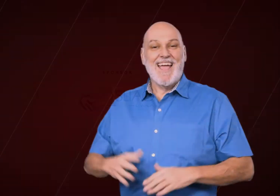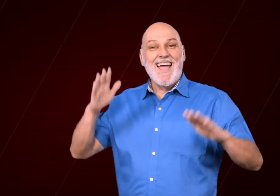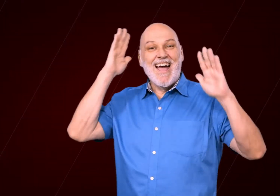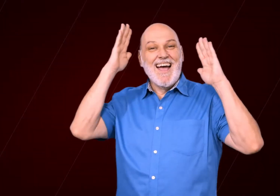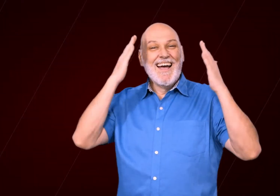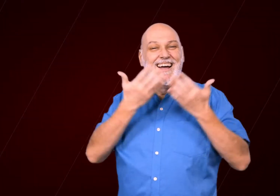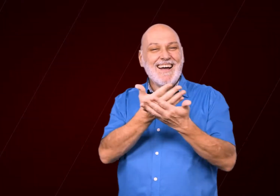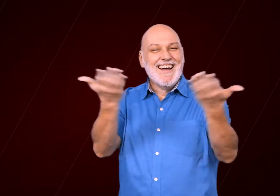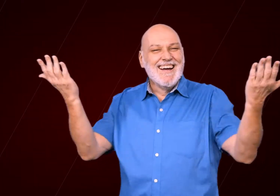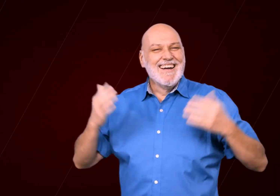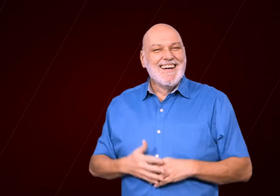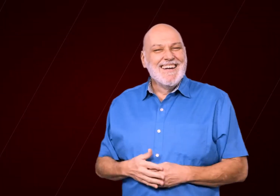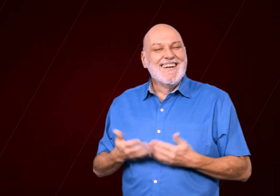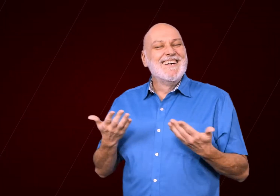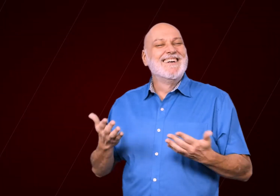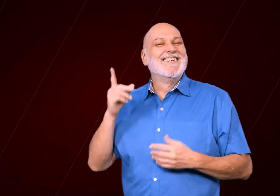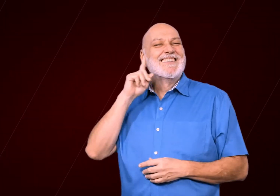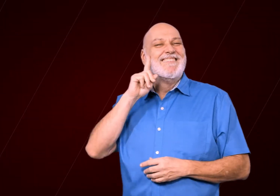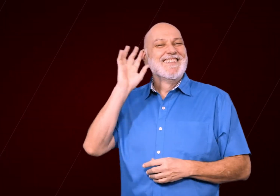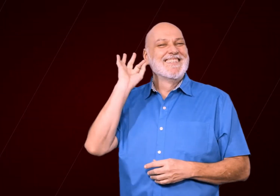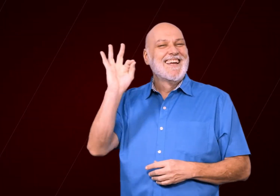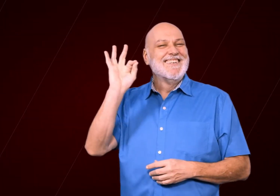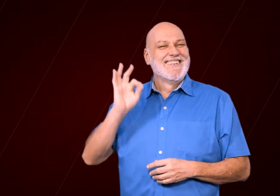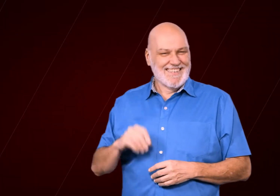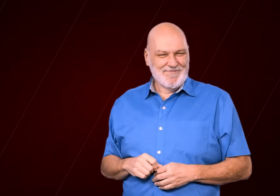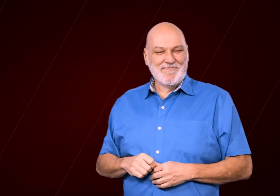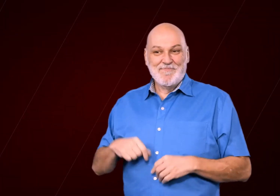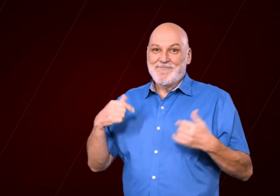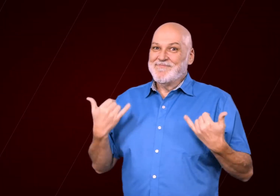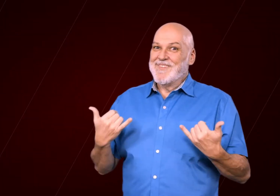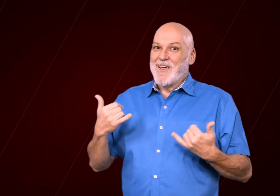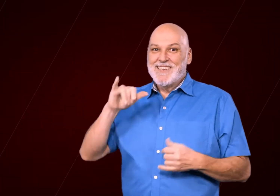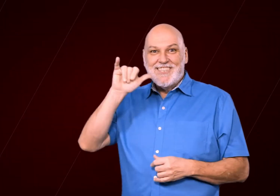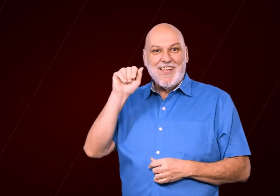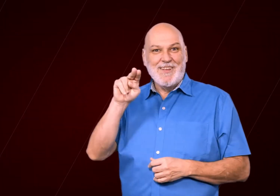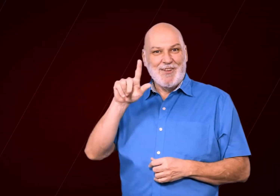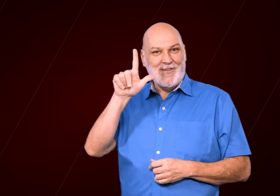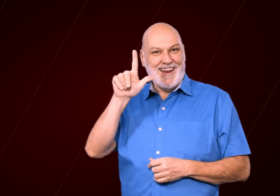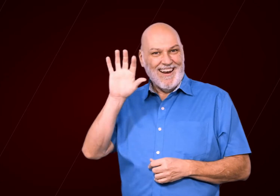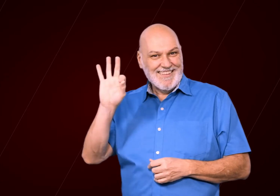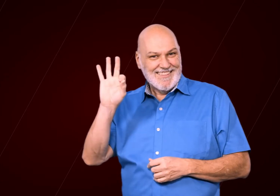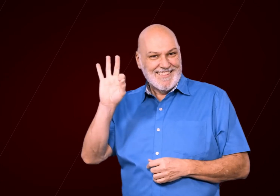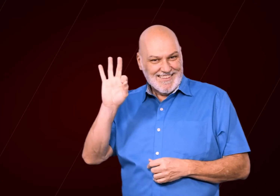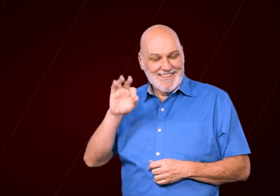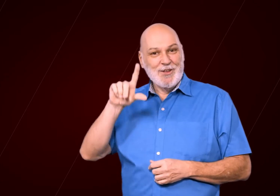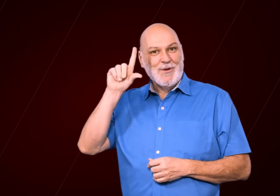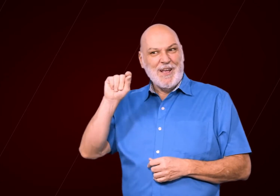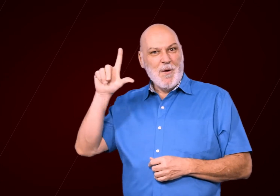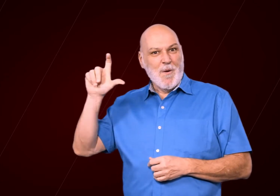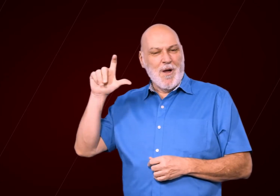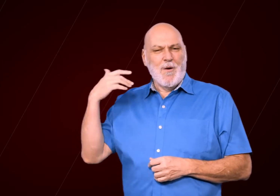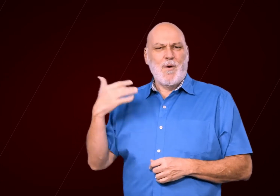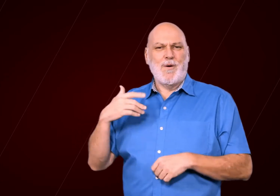[Anselmo]: Hello! This is DeafDots for 29 January 2021.